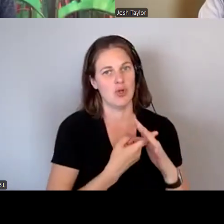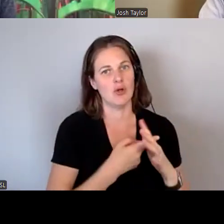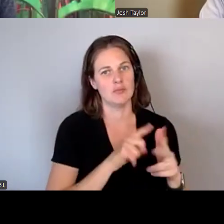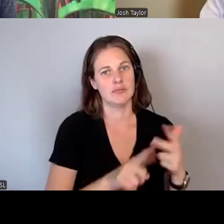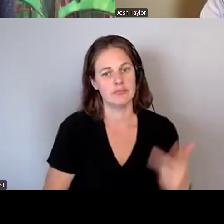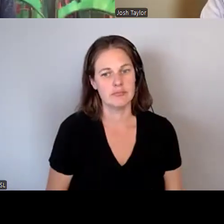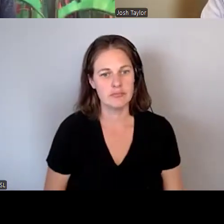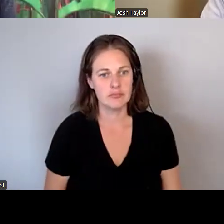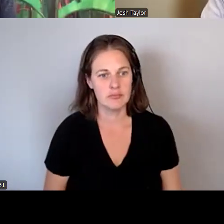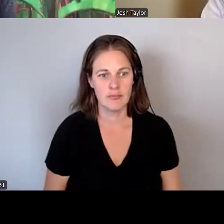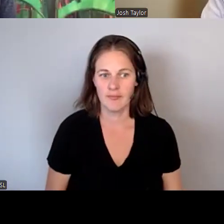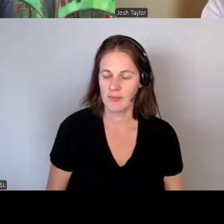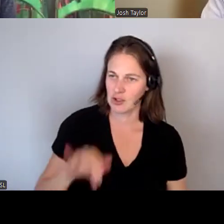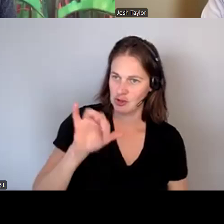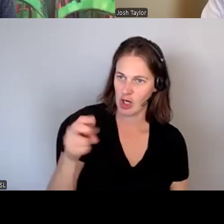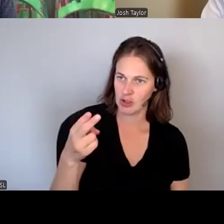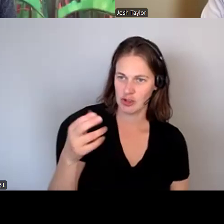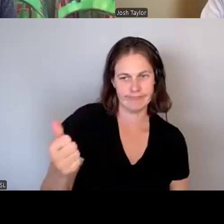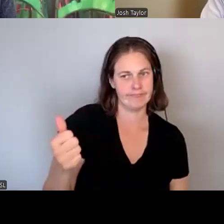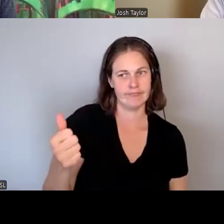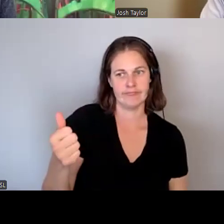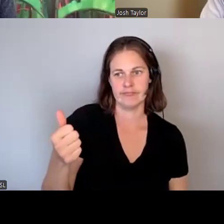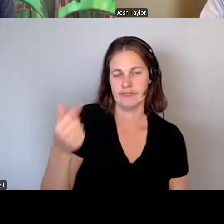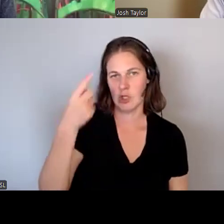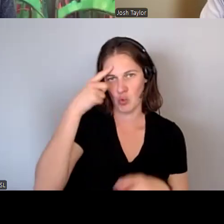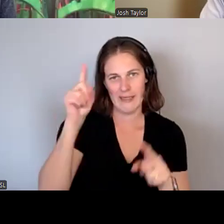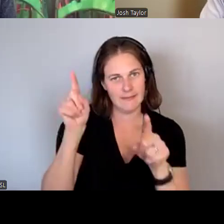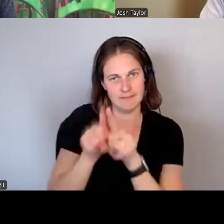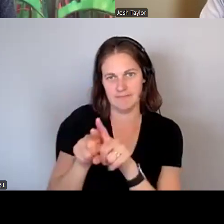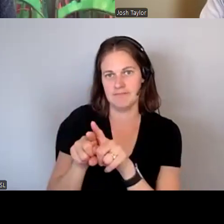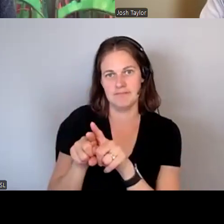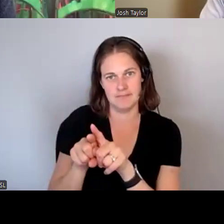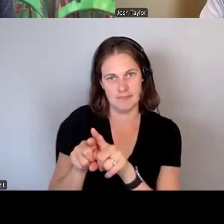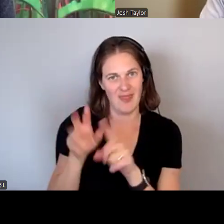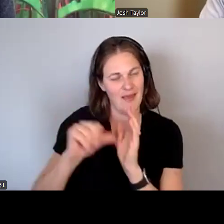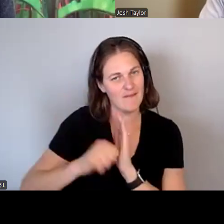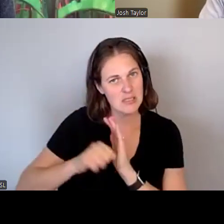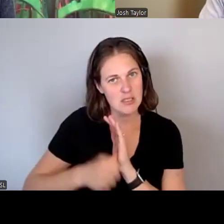Amen, Karen. Could not agree more about that, that emphasis on being a match